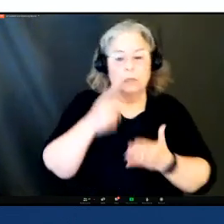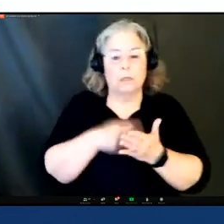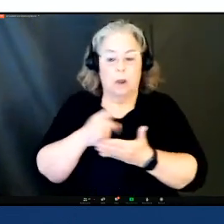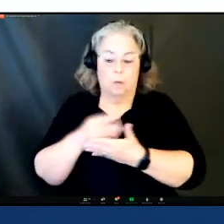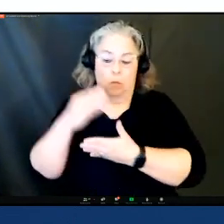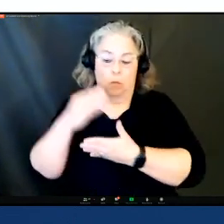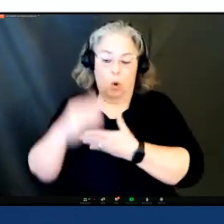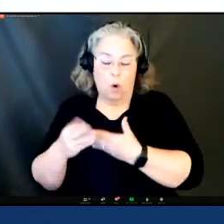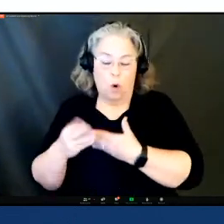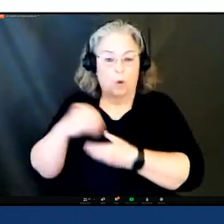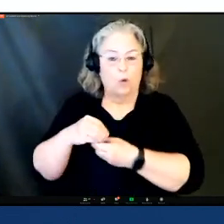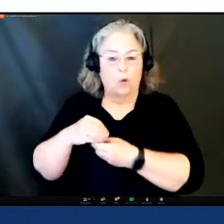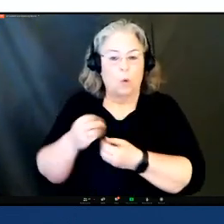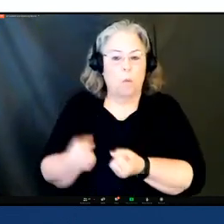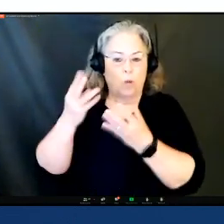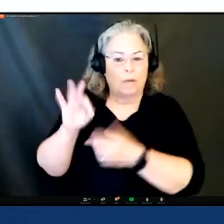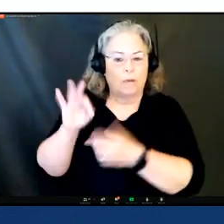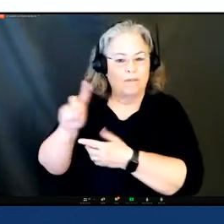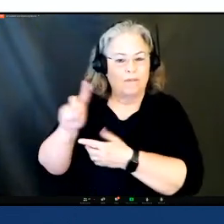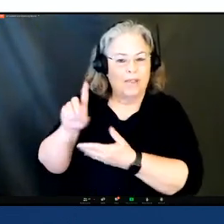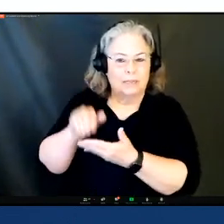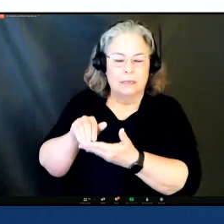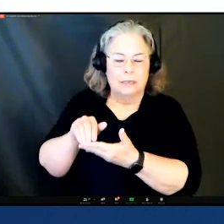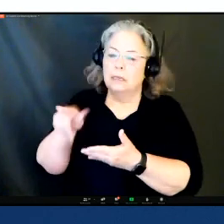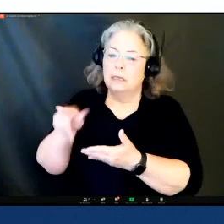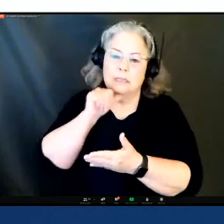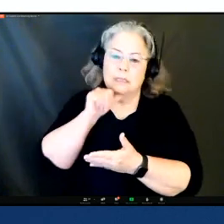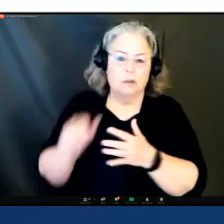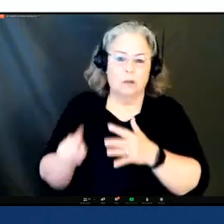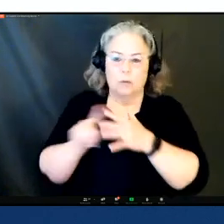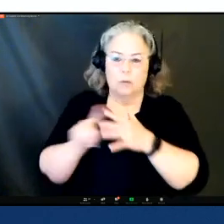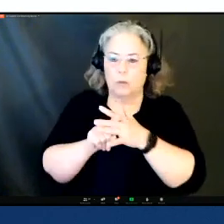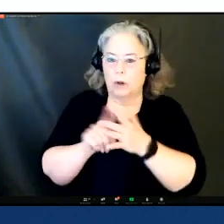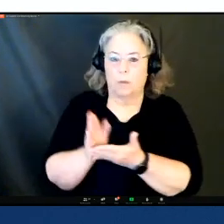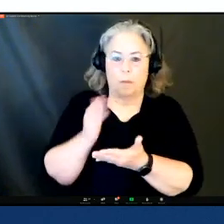Fund centers don't appear in the budget document bar, but are in the county's financial management system